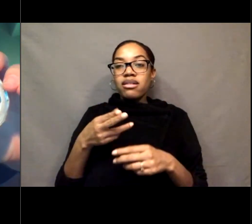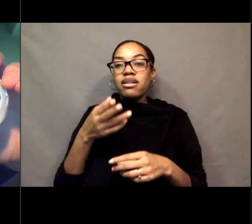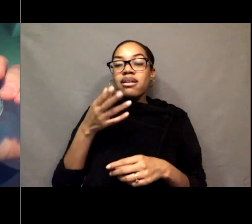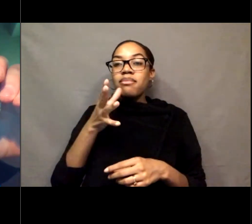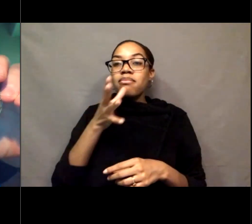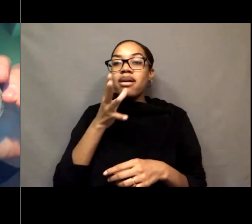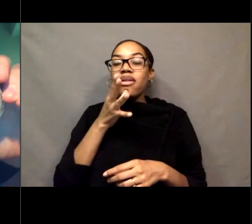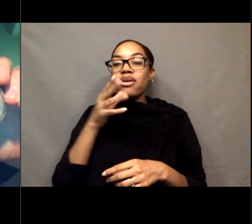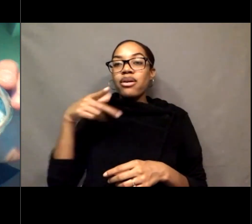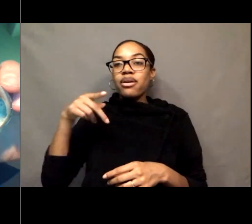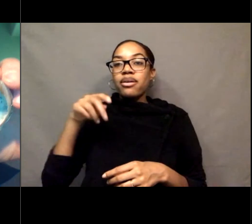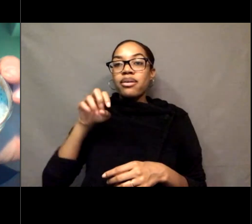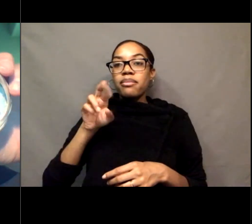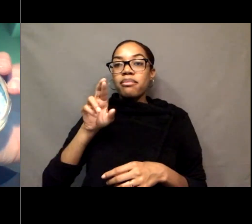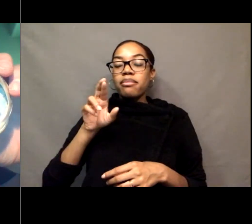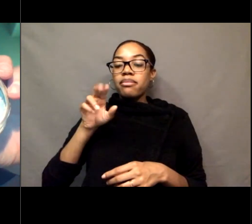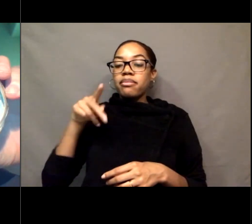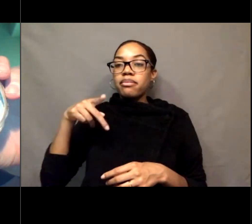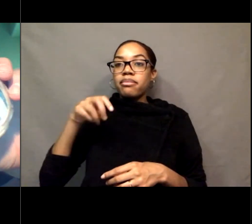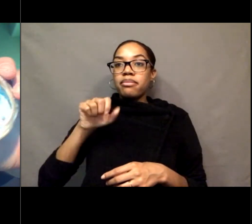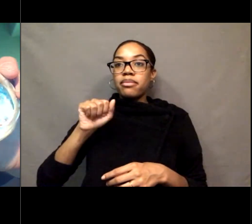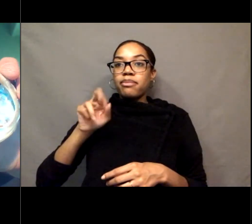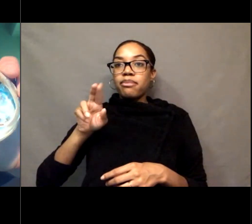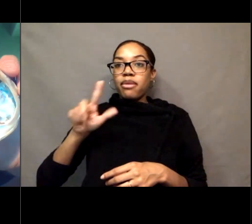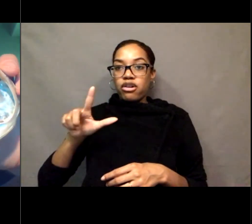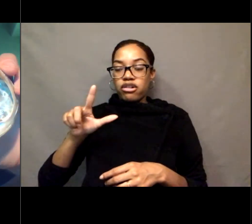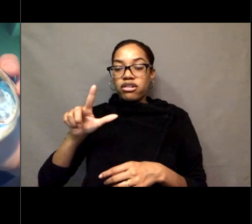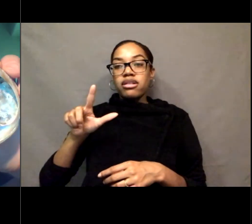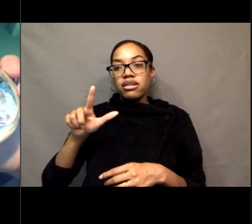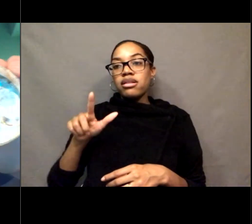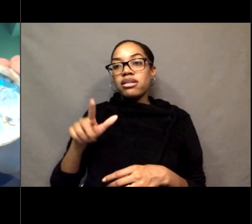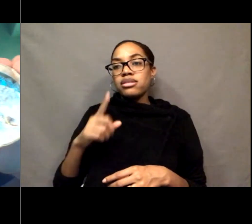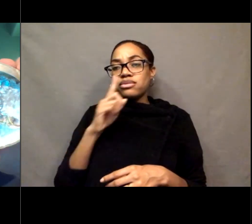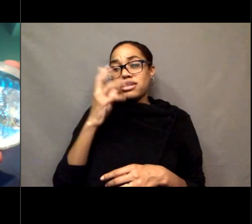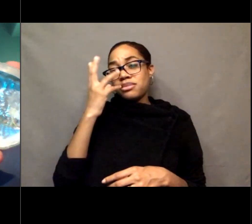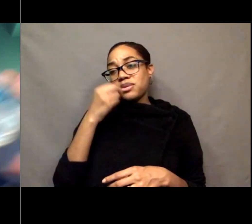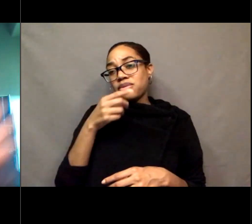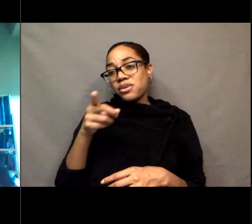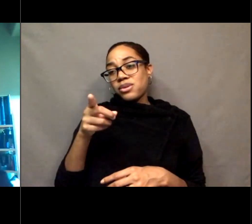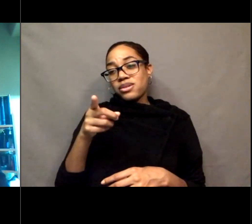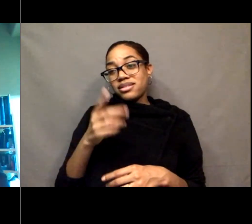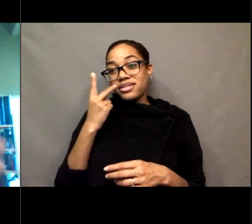and it's really, really beautiful. You can perhaps see it there.